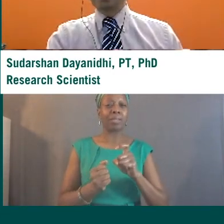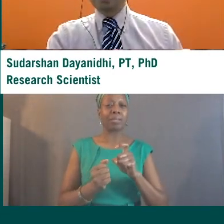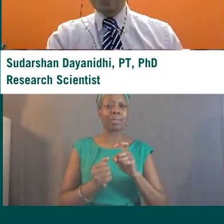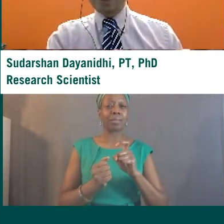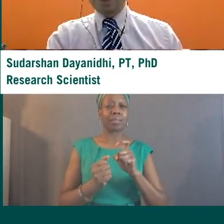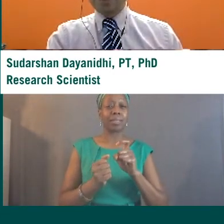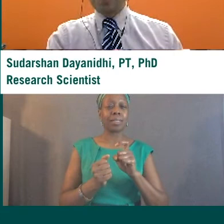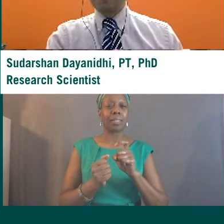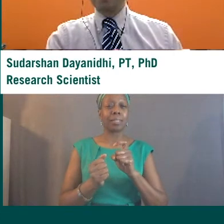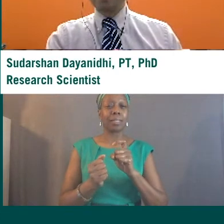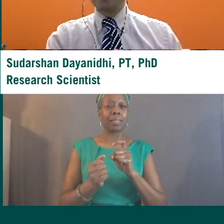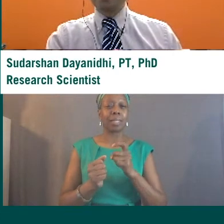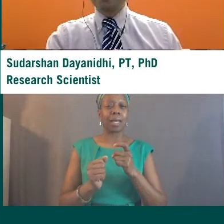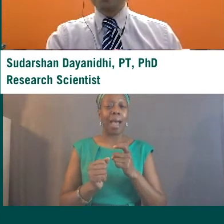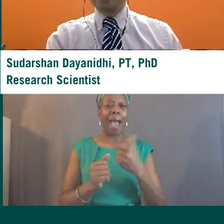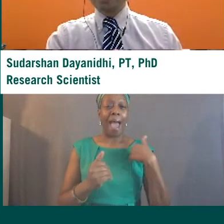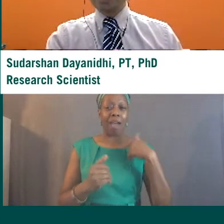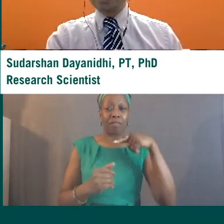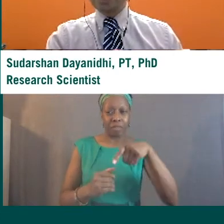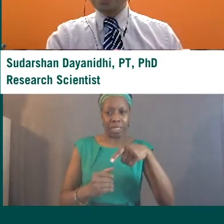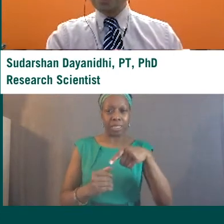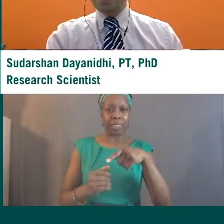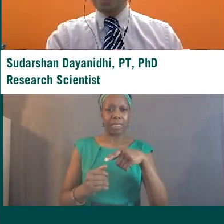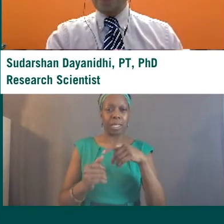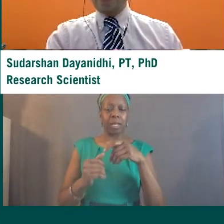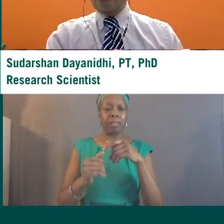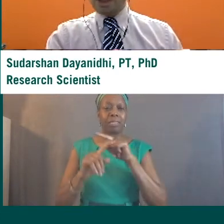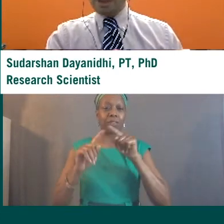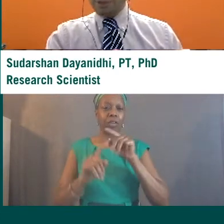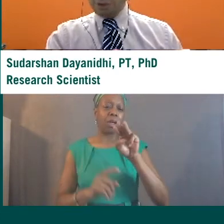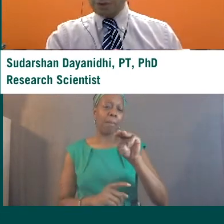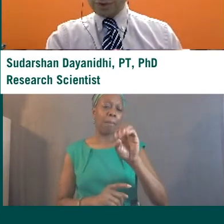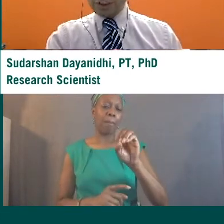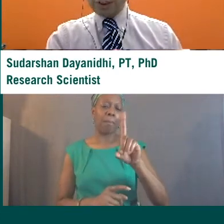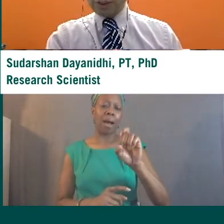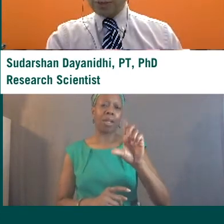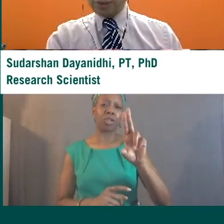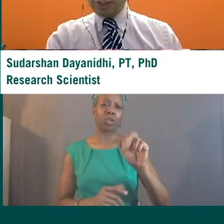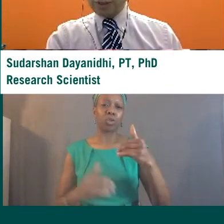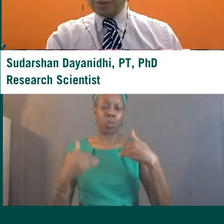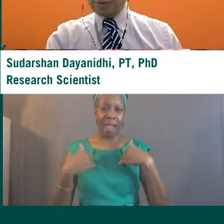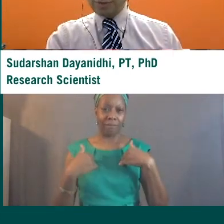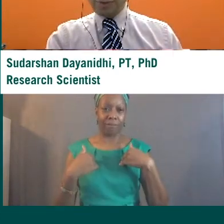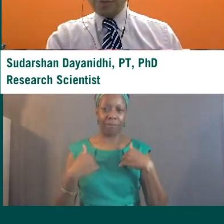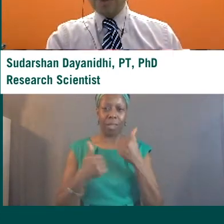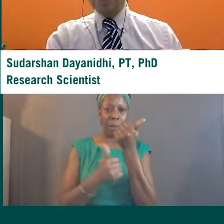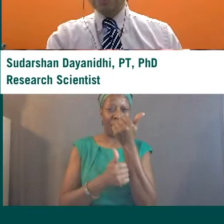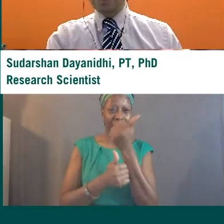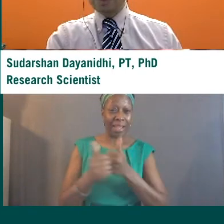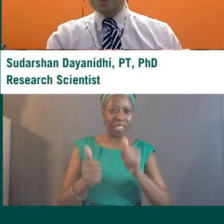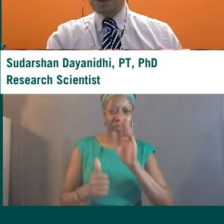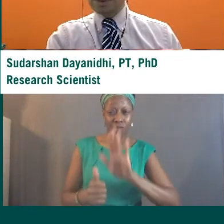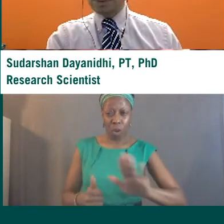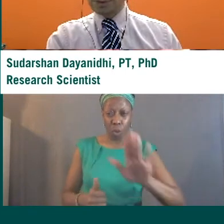what we actually are talking about are these molecular motors which exist within each of those myofibers, which are sarcomeres.